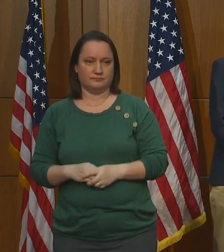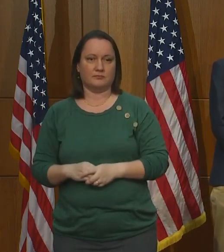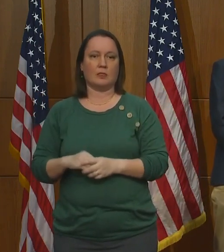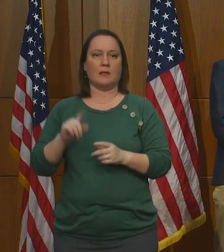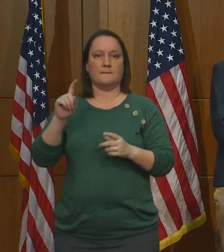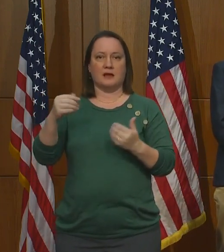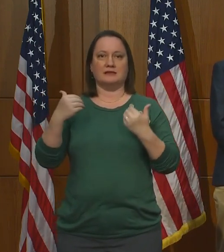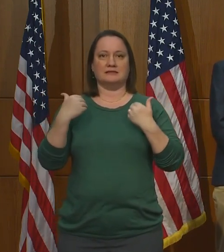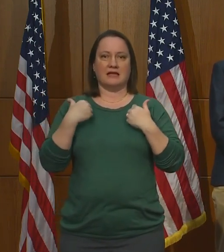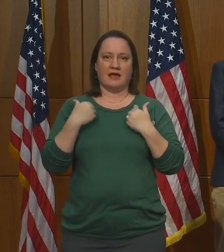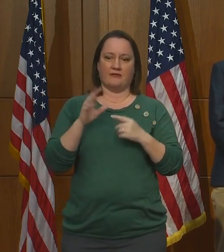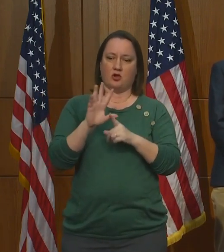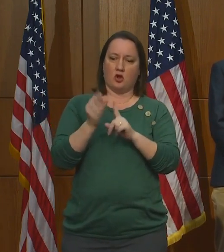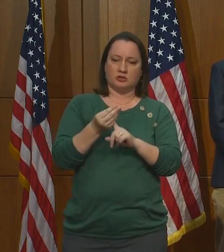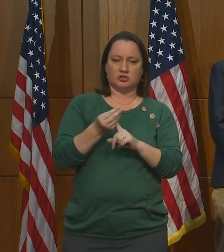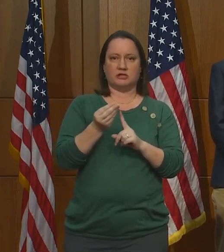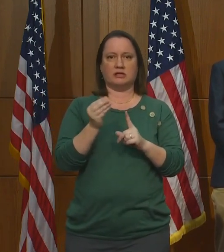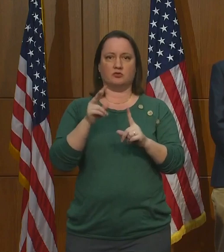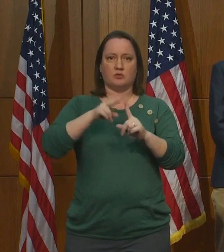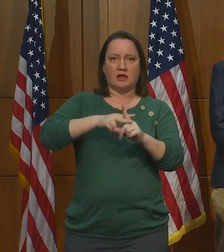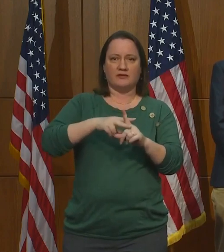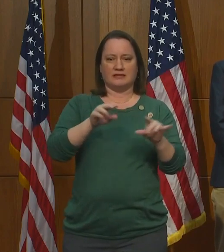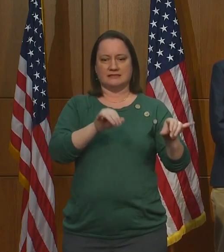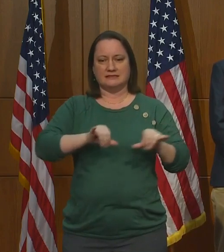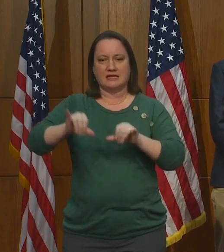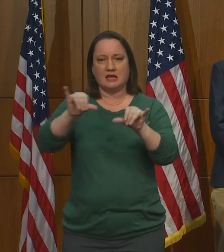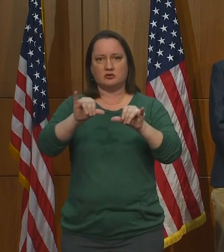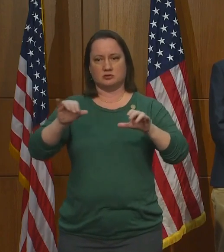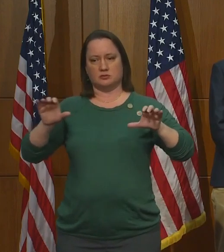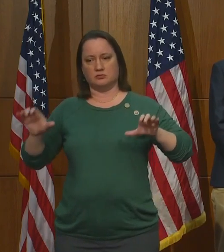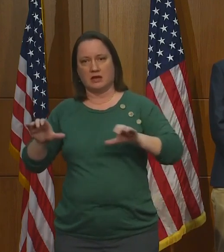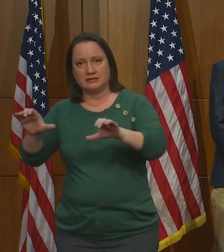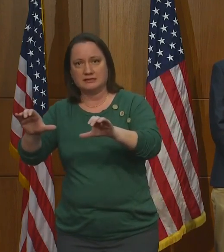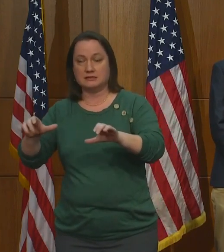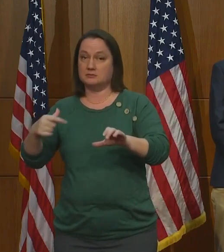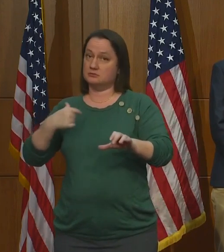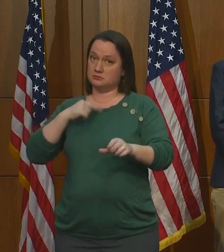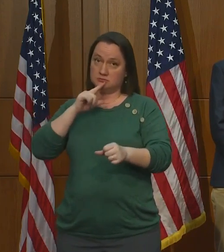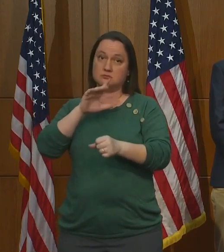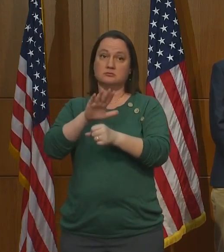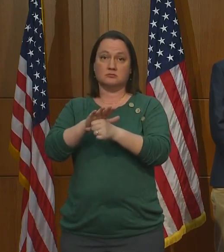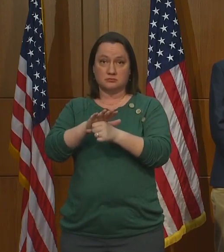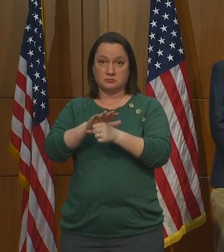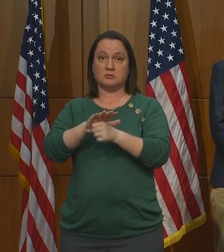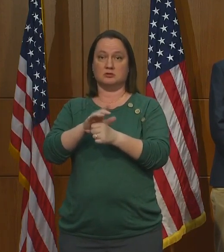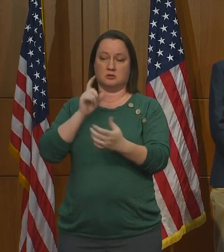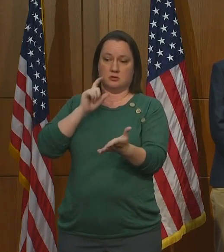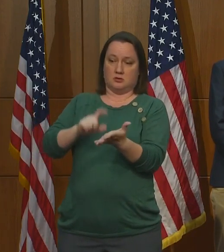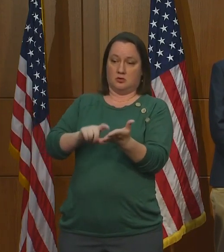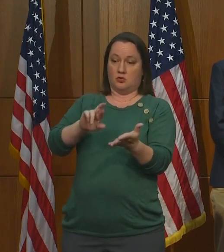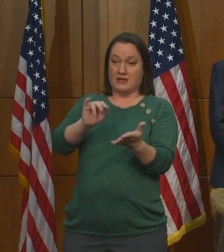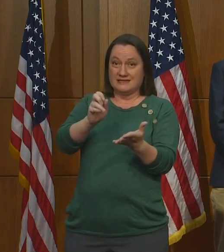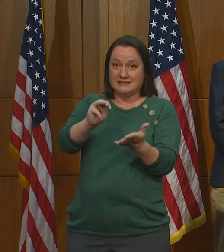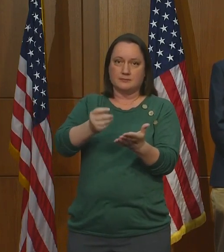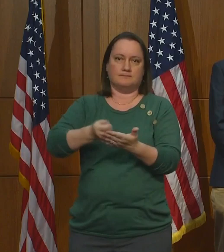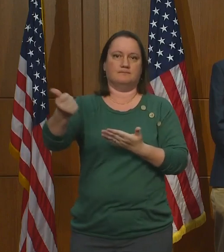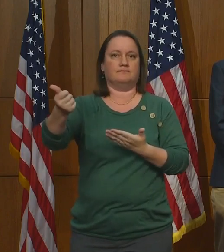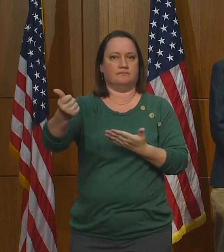ELIMINATED SHIPMENT TO THE GAPS WE MUST HAVE CULTURALLY RELEVANT. STANDARDS AND